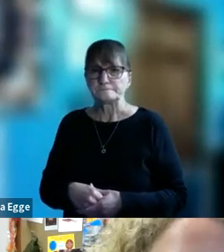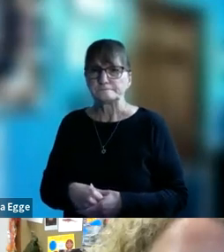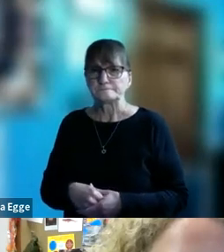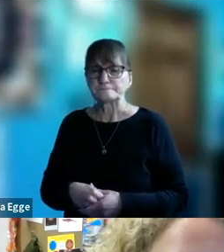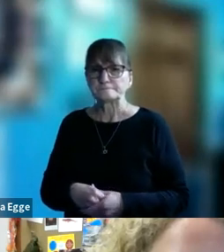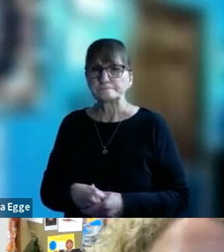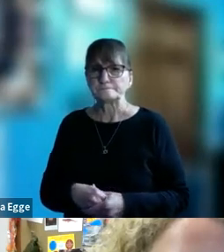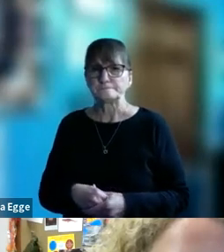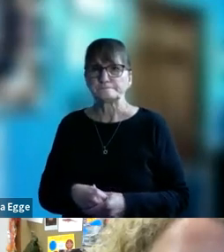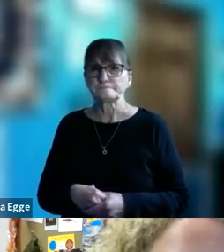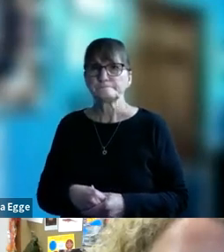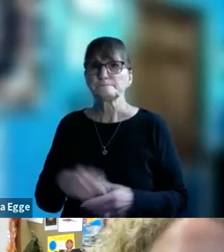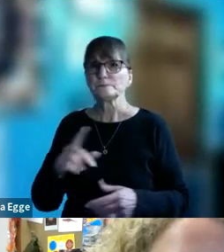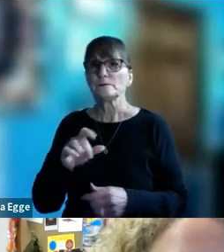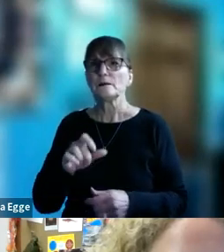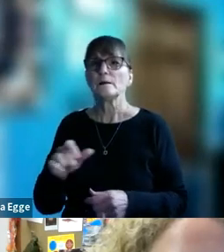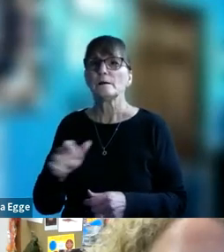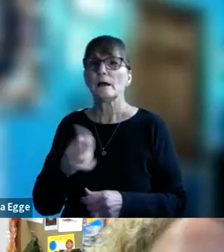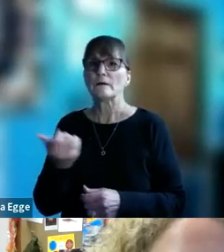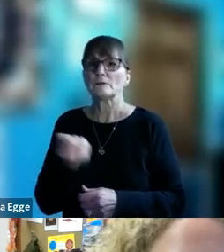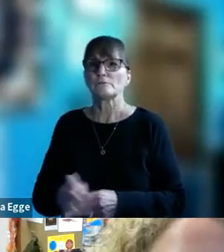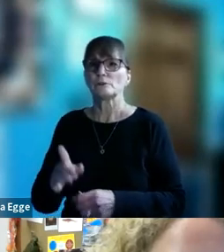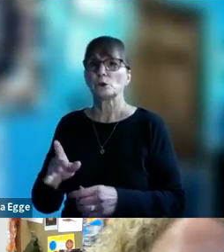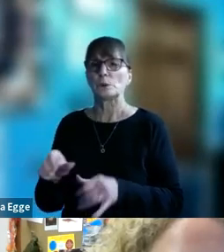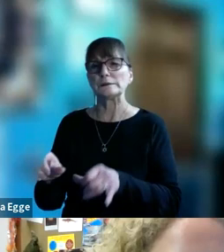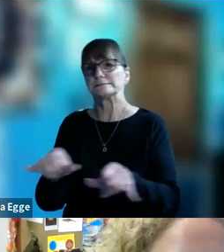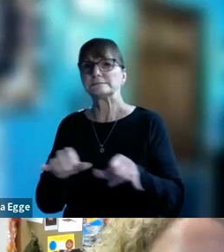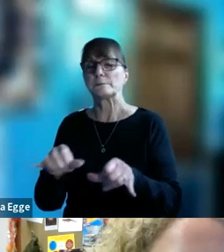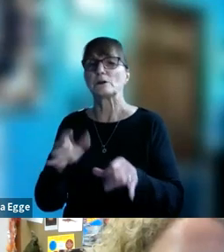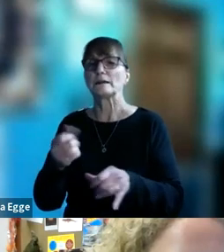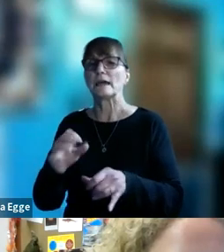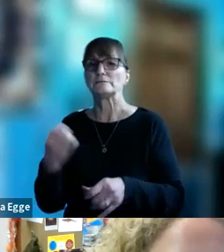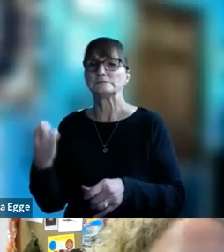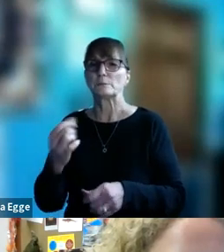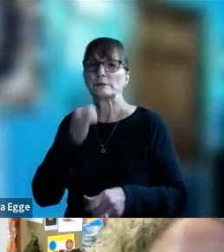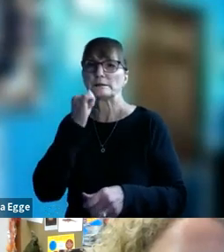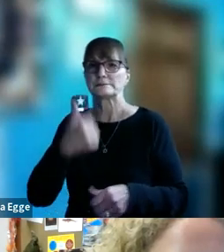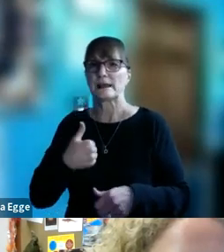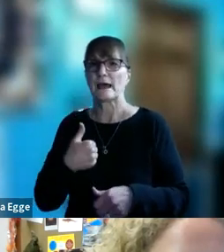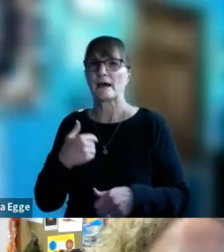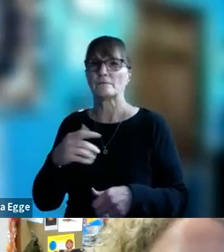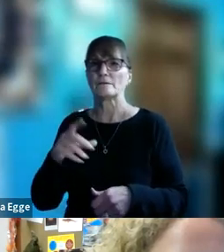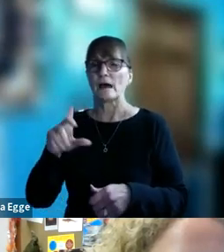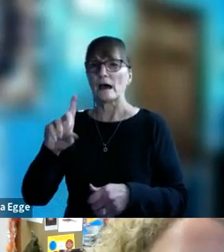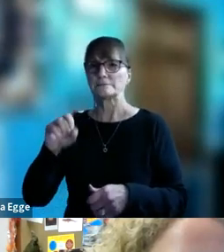Great, here's a question, we have a couple similar. If someone doesn't have a diagnosed substance use disorder,